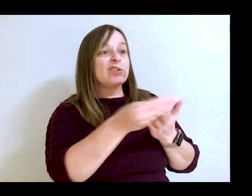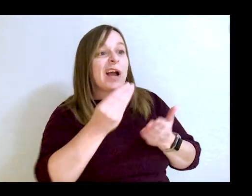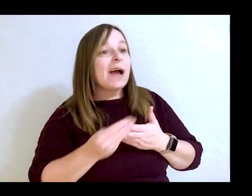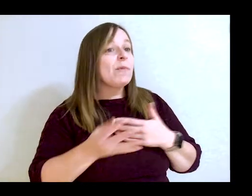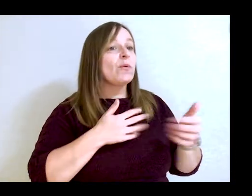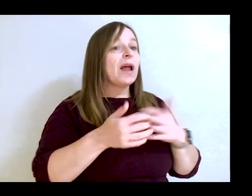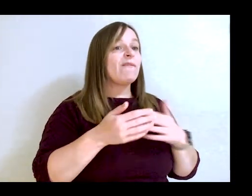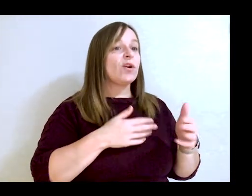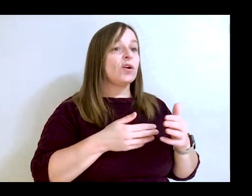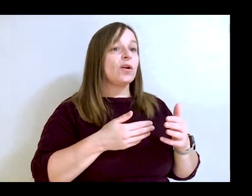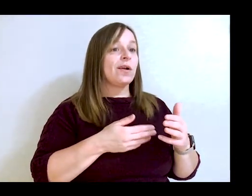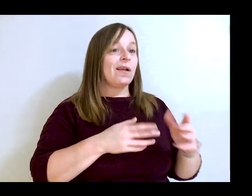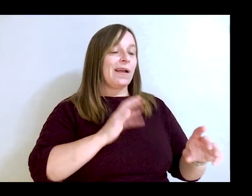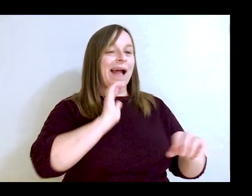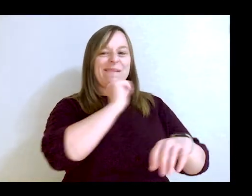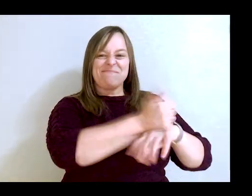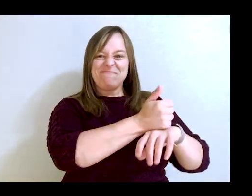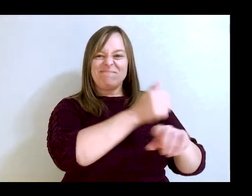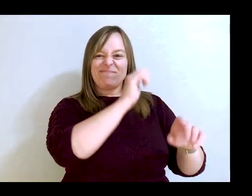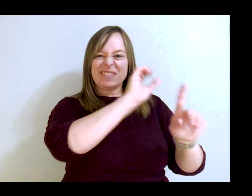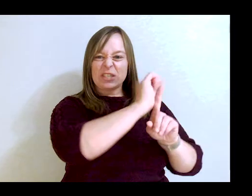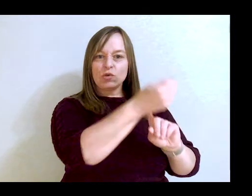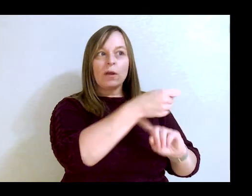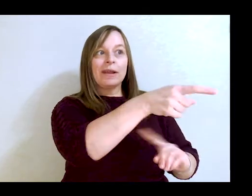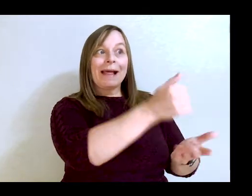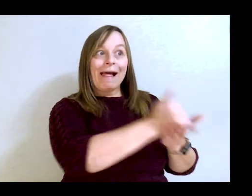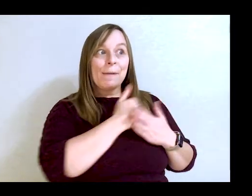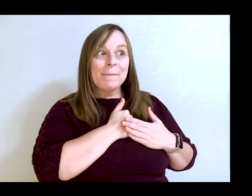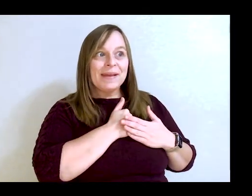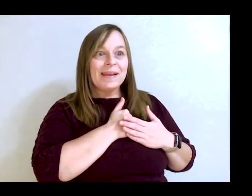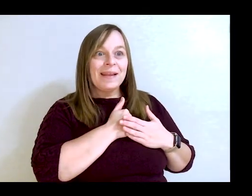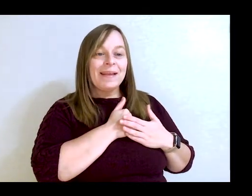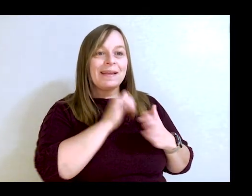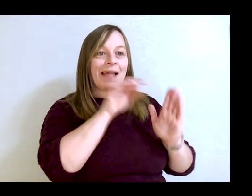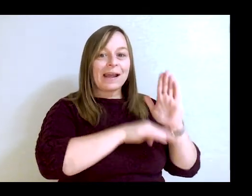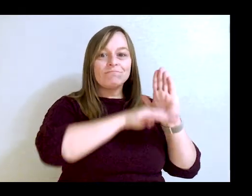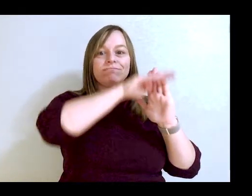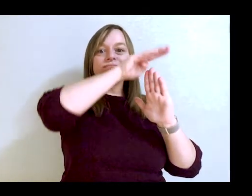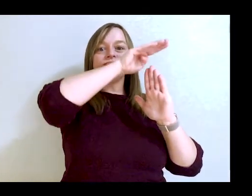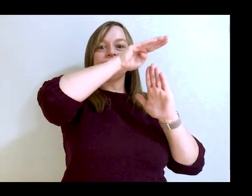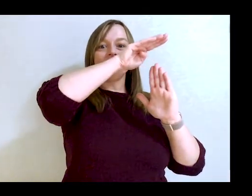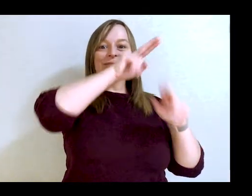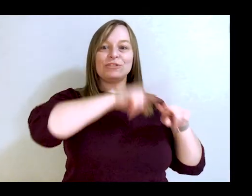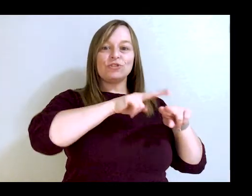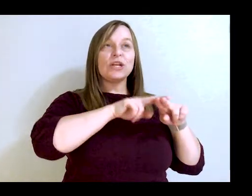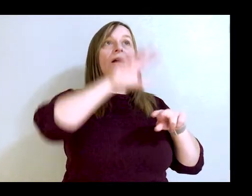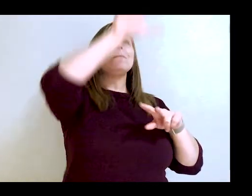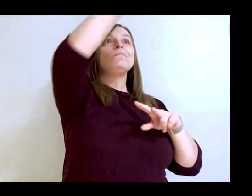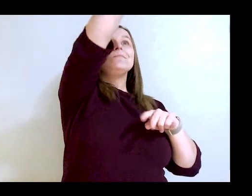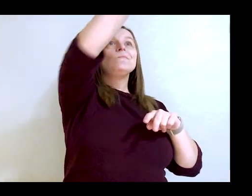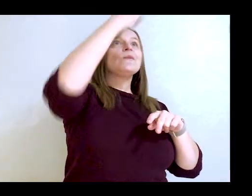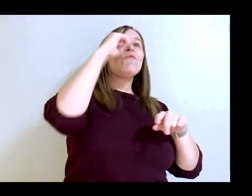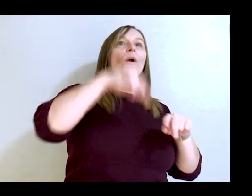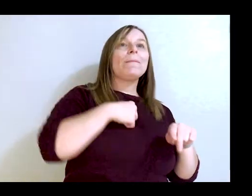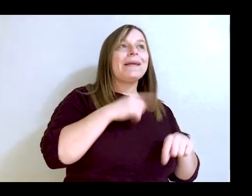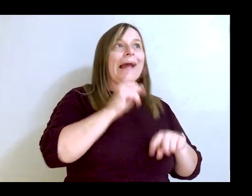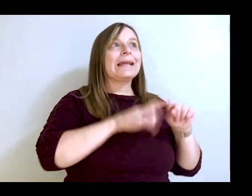shopping or whatever, I'll always put him in a situation where he can help me out. And by elevating the chair, he can reach things that are, let's say on a